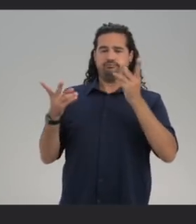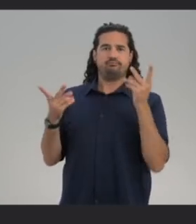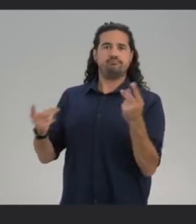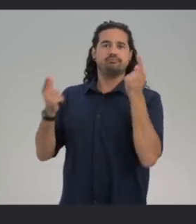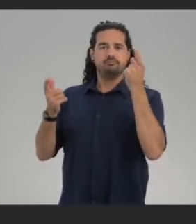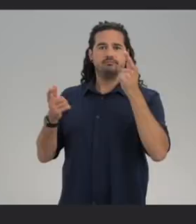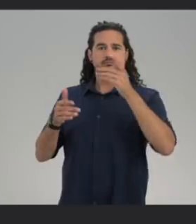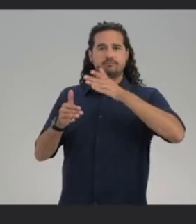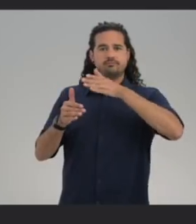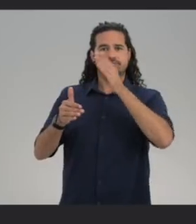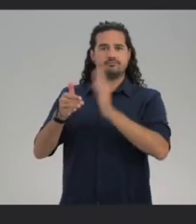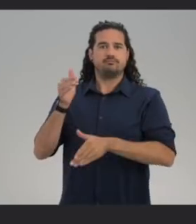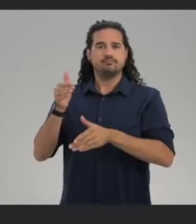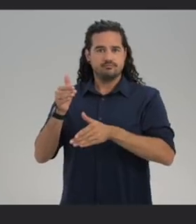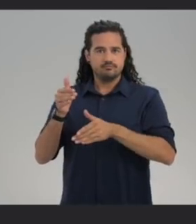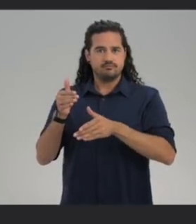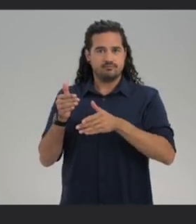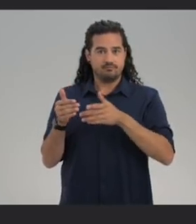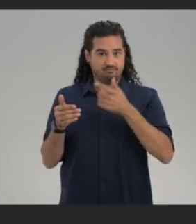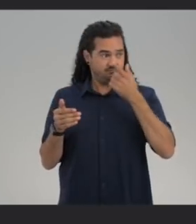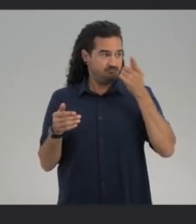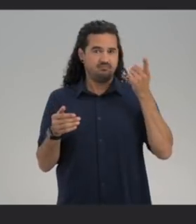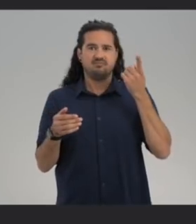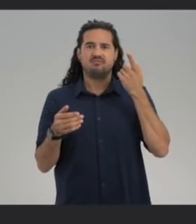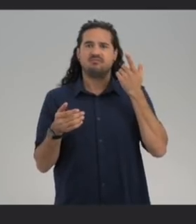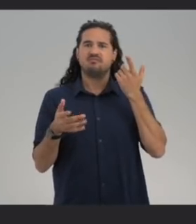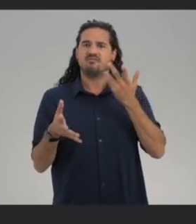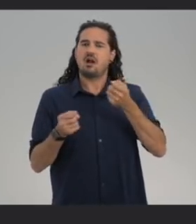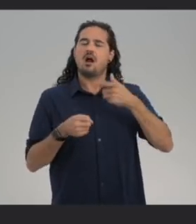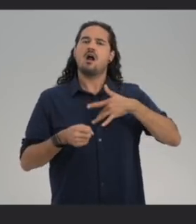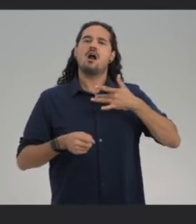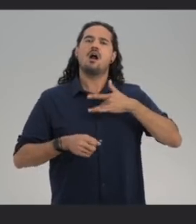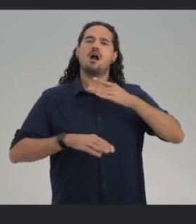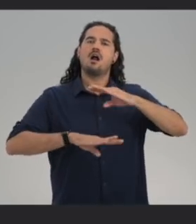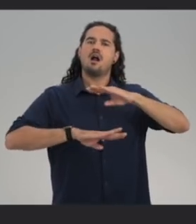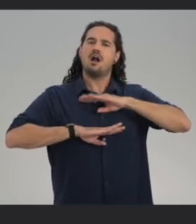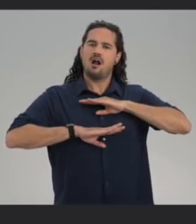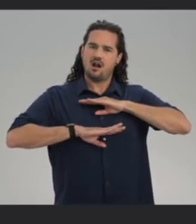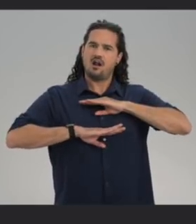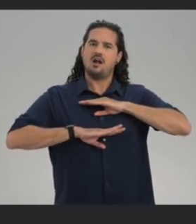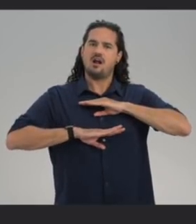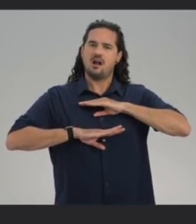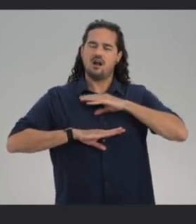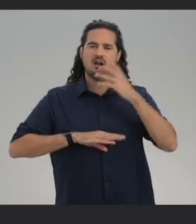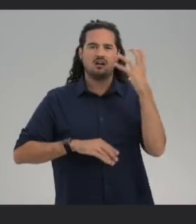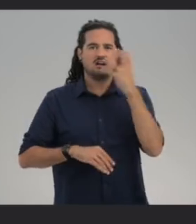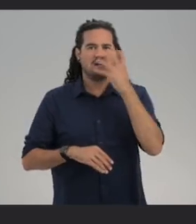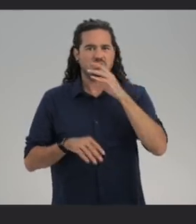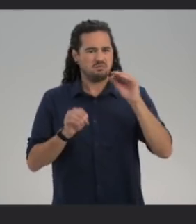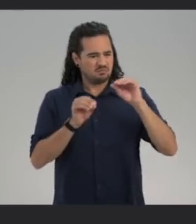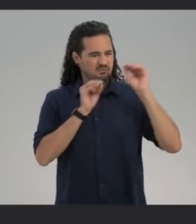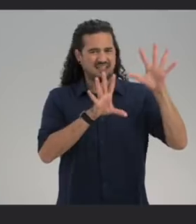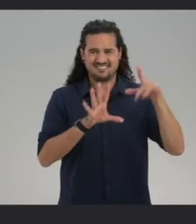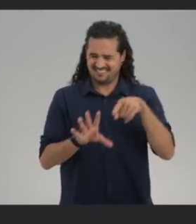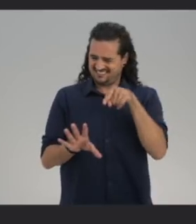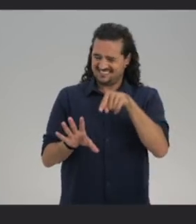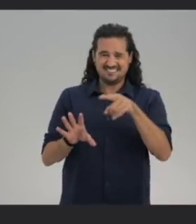And the faster you can make that happen for them, that, to me, is like wizardry. There is a magic that happens here.